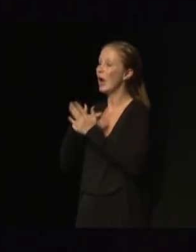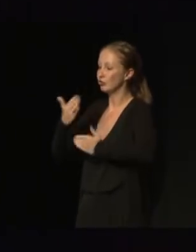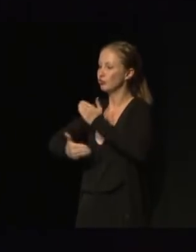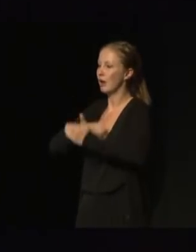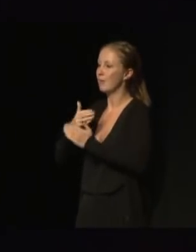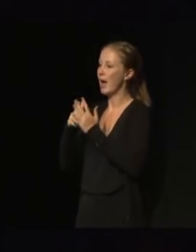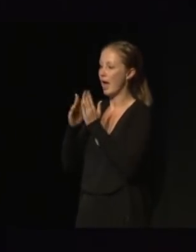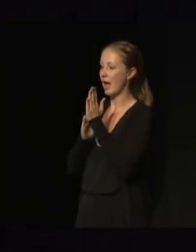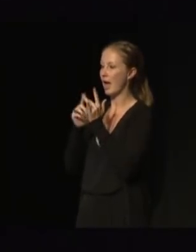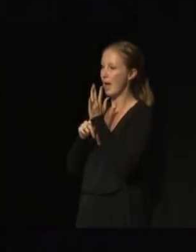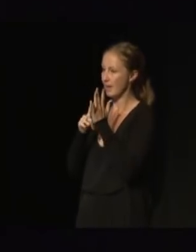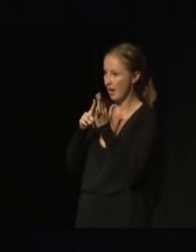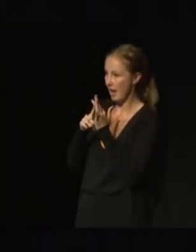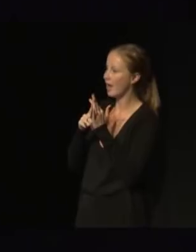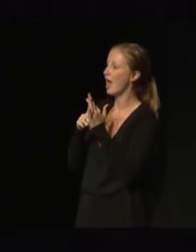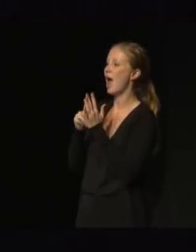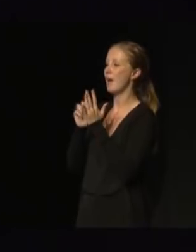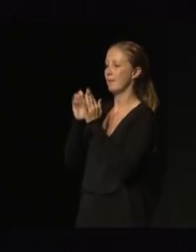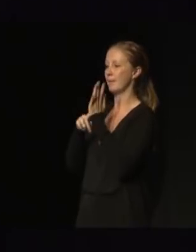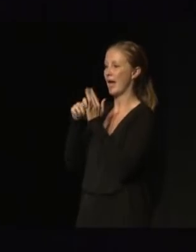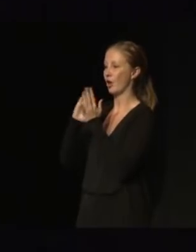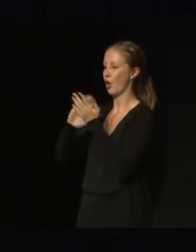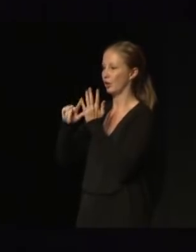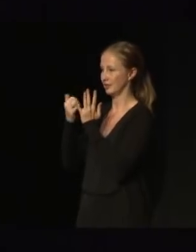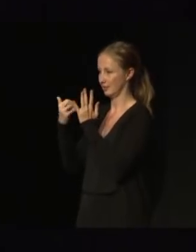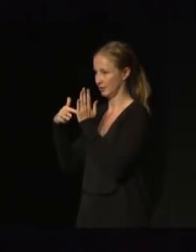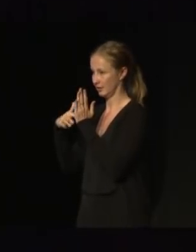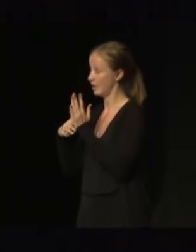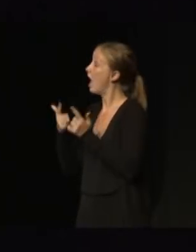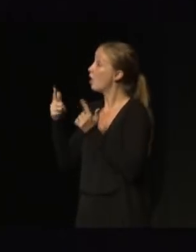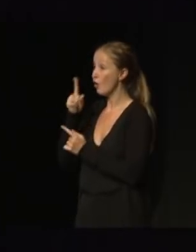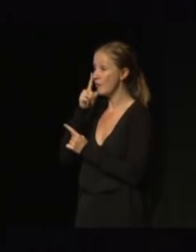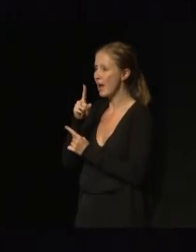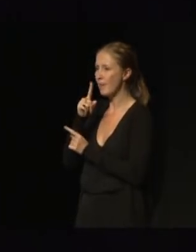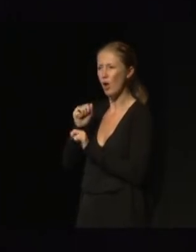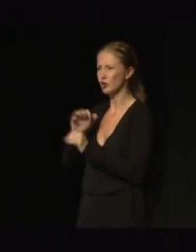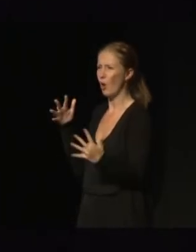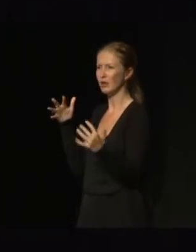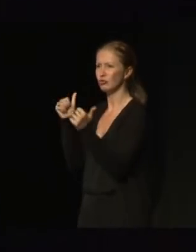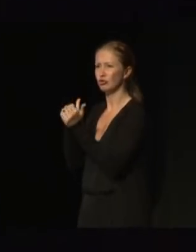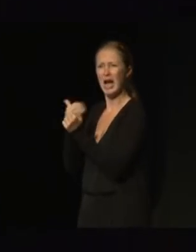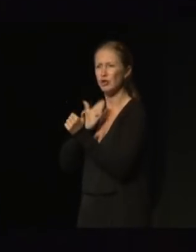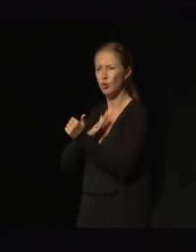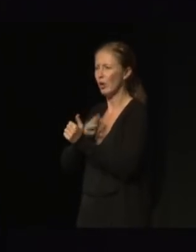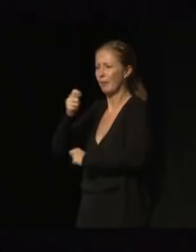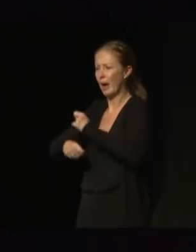They brook no opposition. Many people don't agree with the escalation of violence that goes along with the militant campaign,